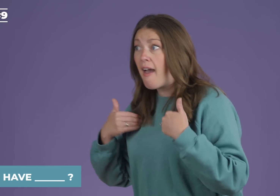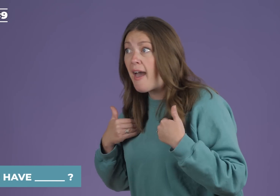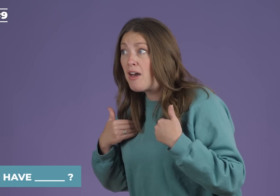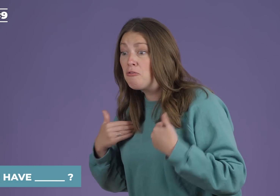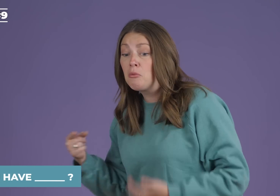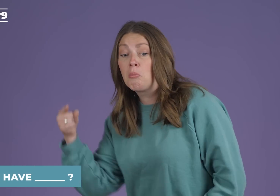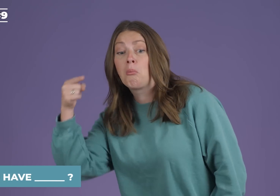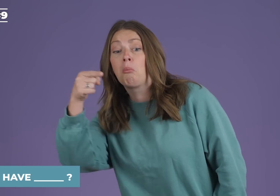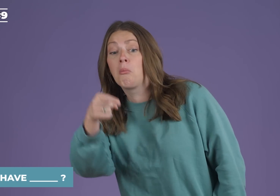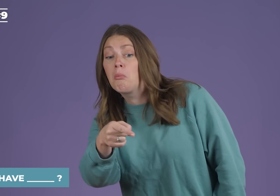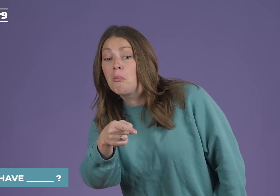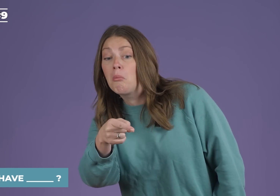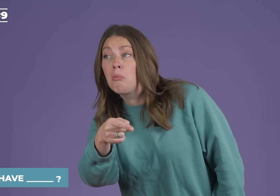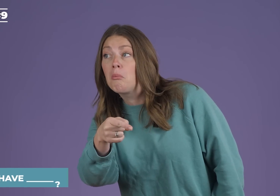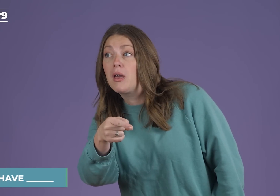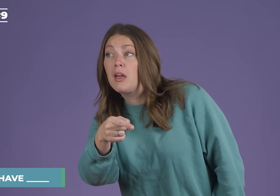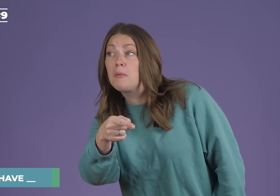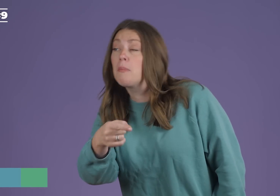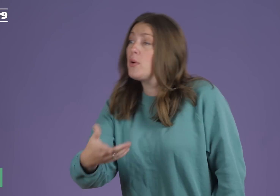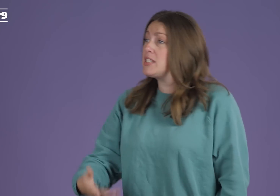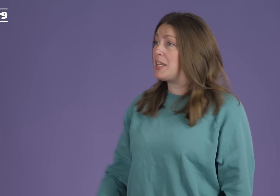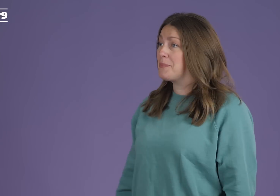Have pointing.